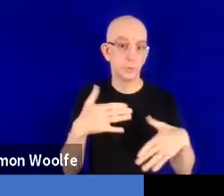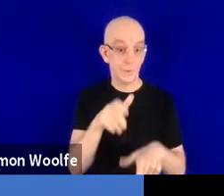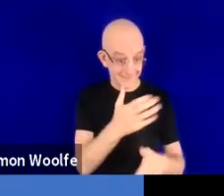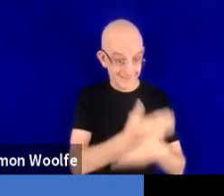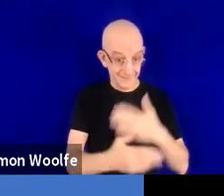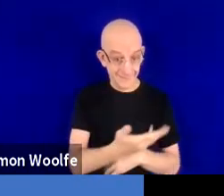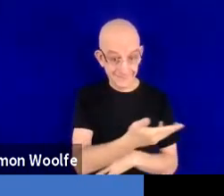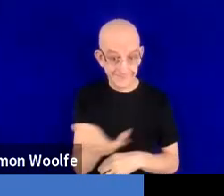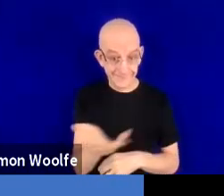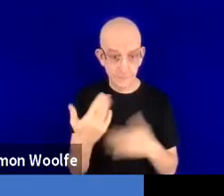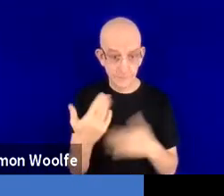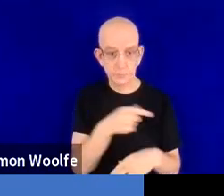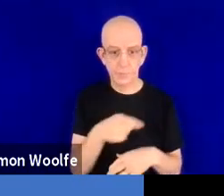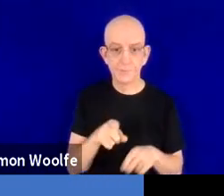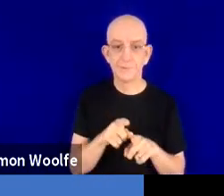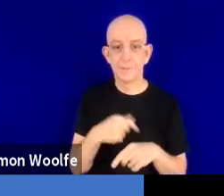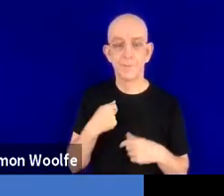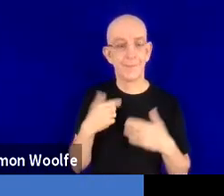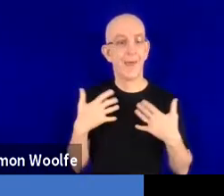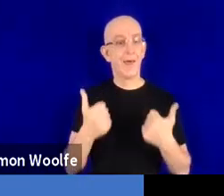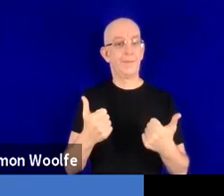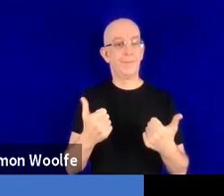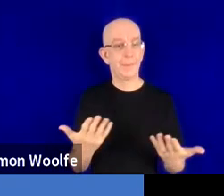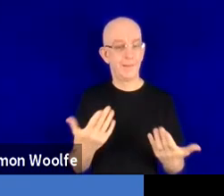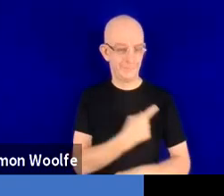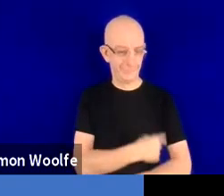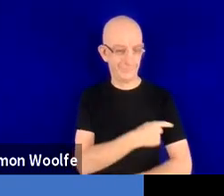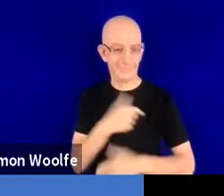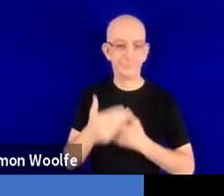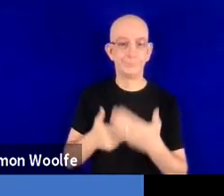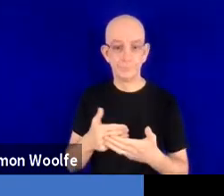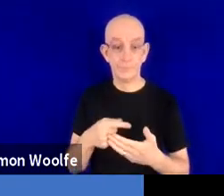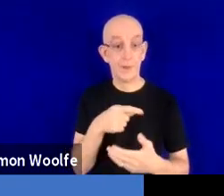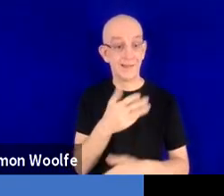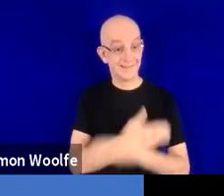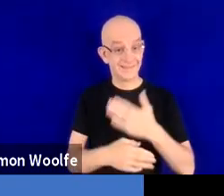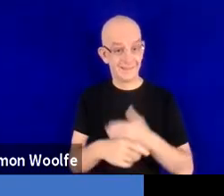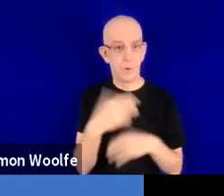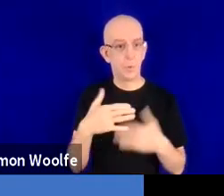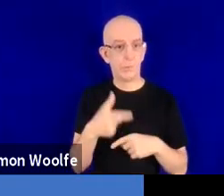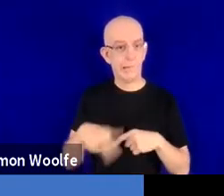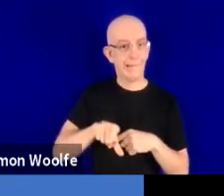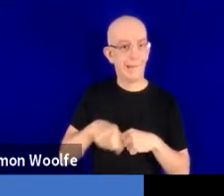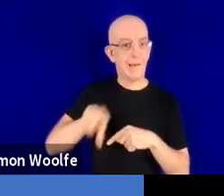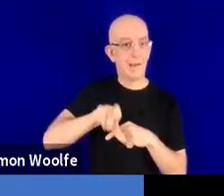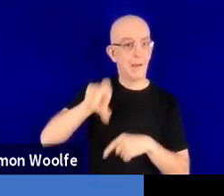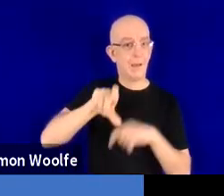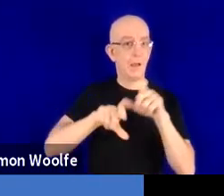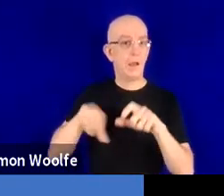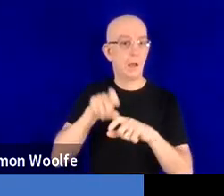And finally, and this is a really kind of cross cutting area, the kind of recognition that these different first three layers need to be linked to